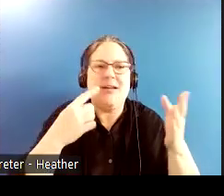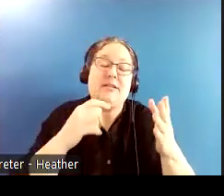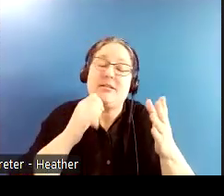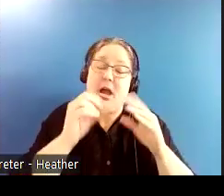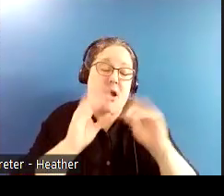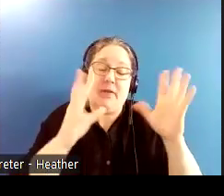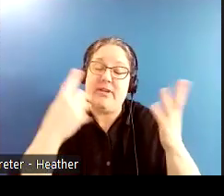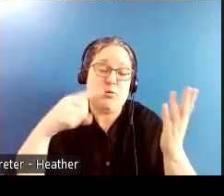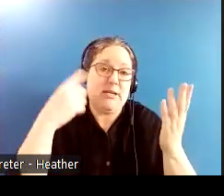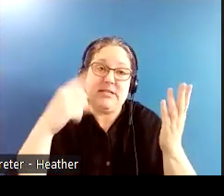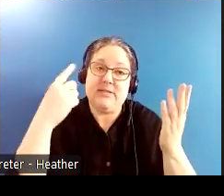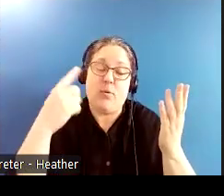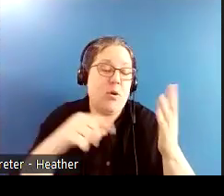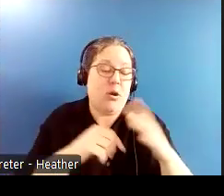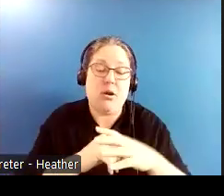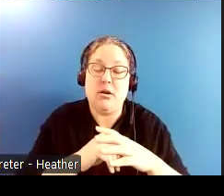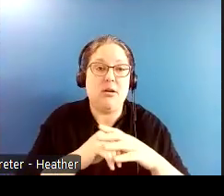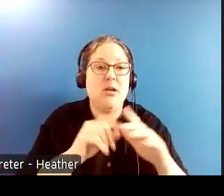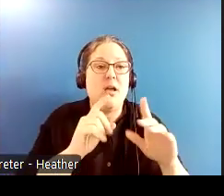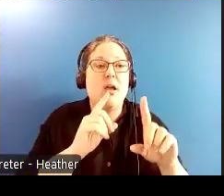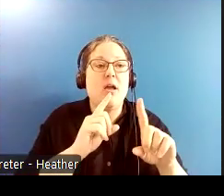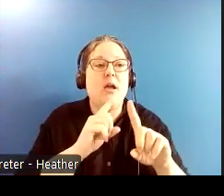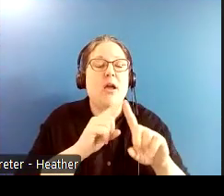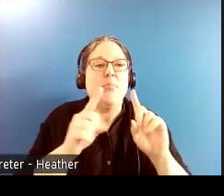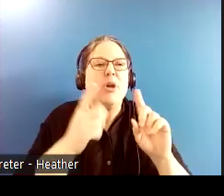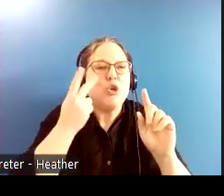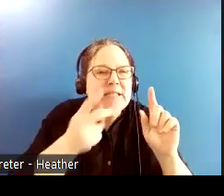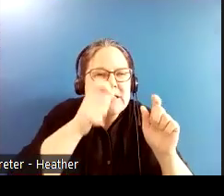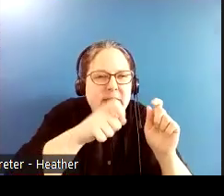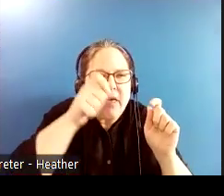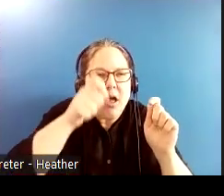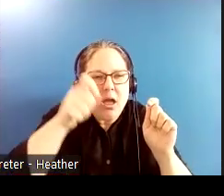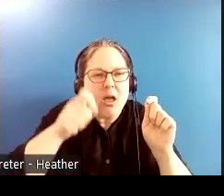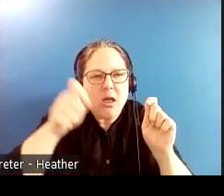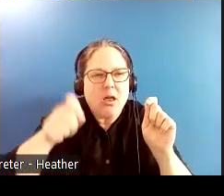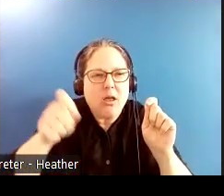from four different sides, but it'll be easier to see where the scratches are if we draw them.